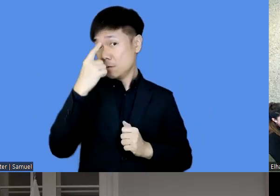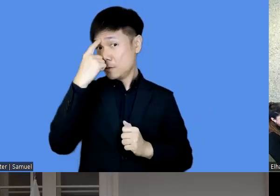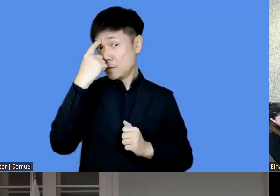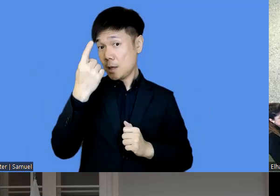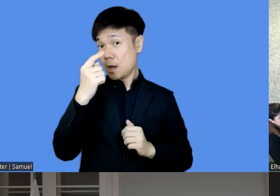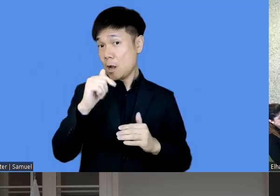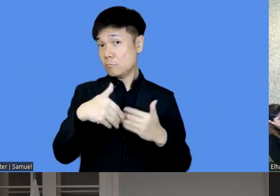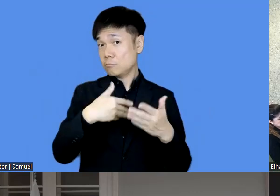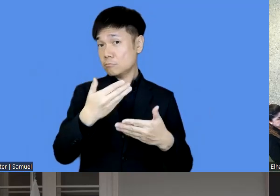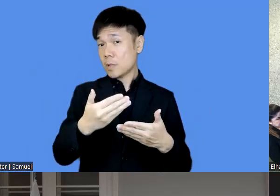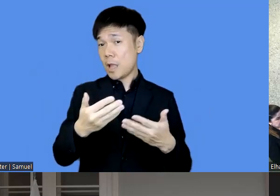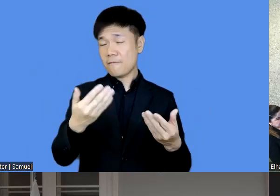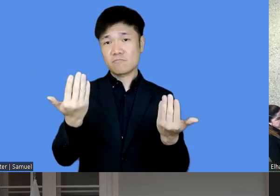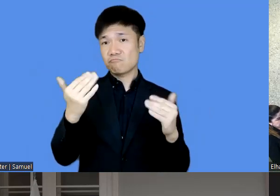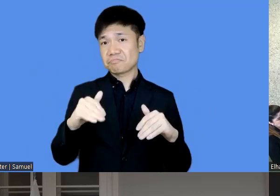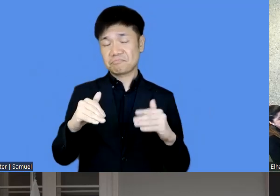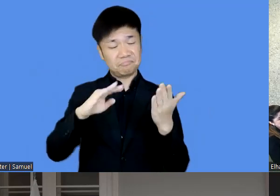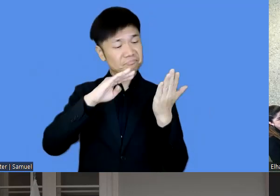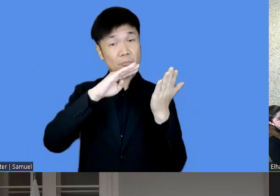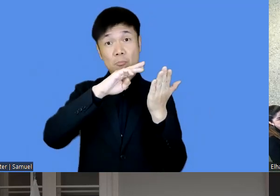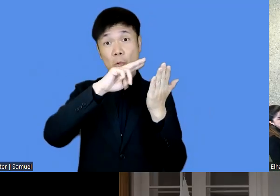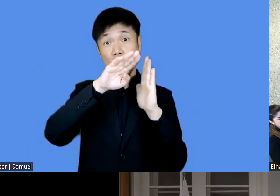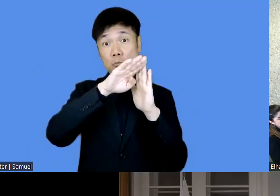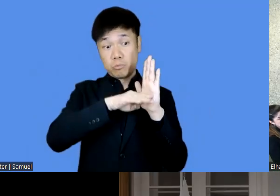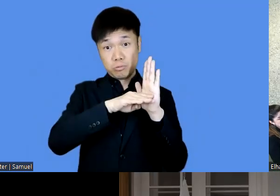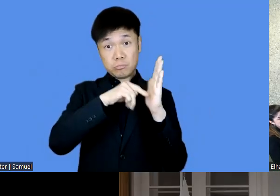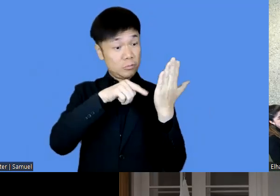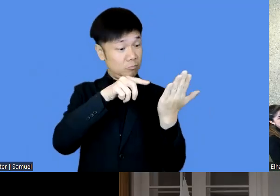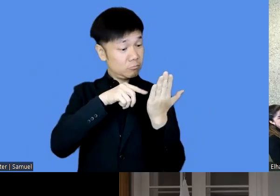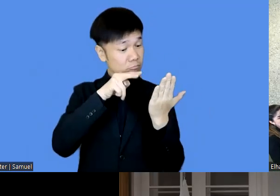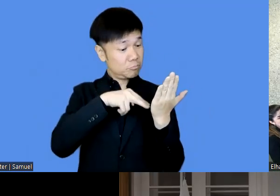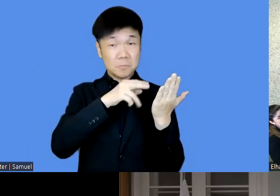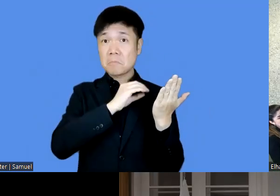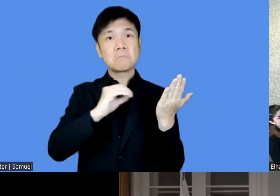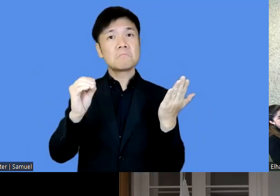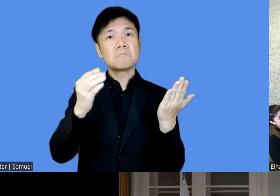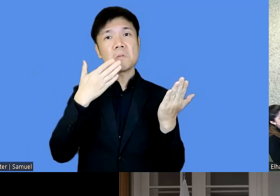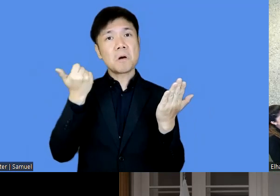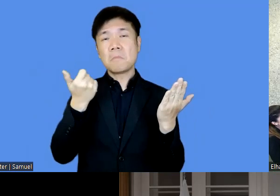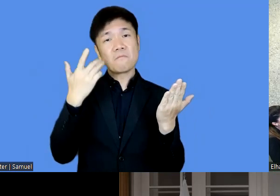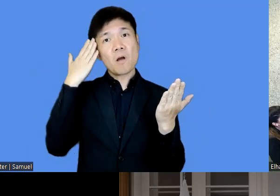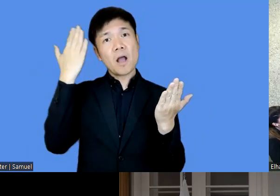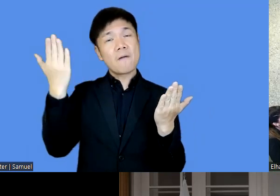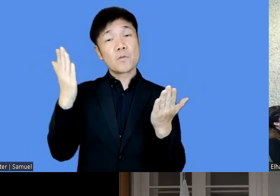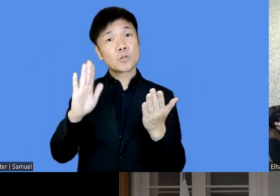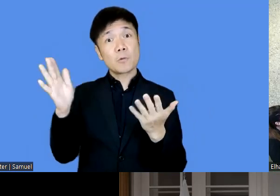the report, if it made any specific recommendations. Thank you. Elham Youssefian: Thank you very much.